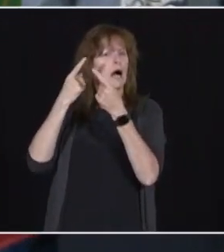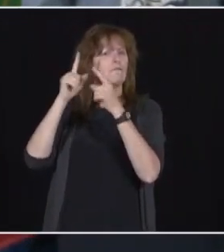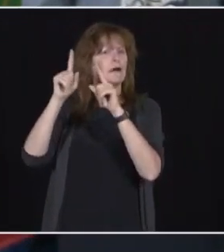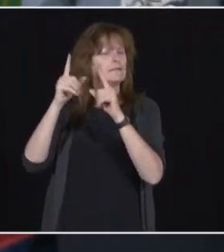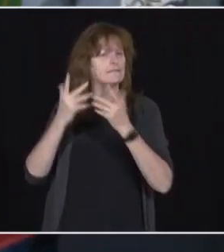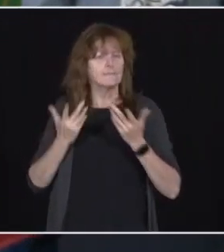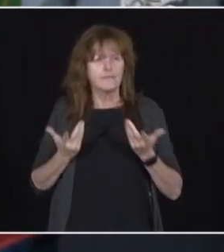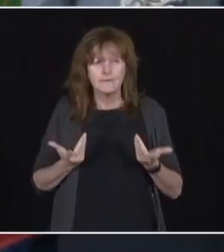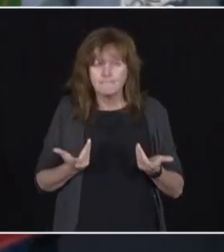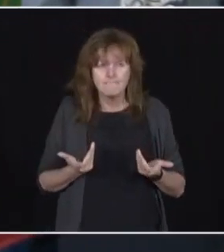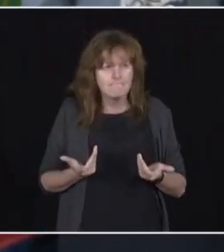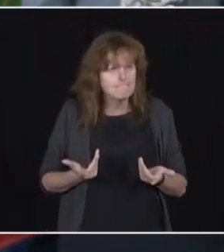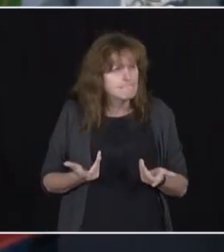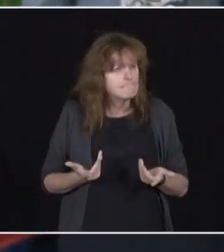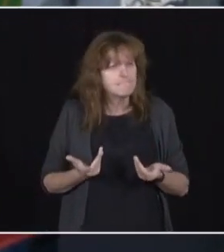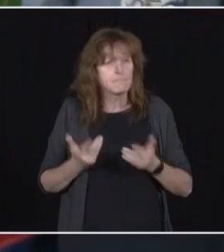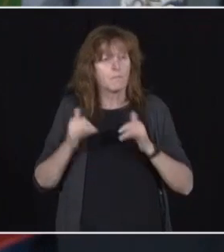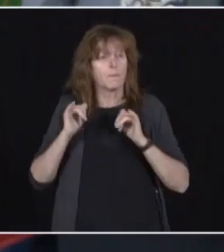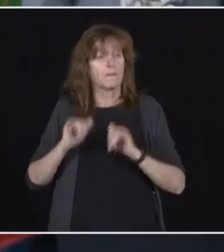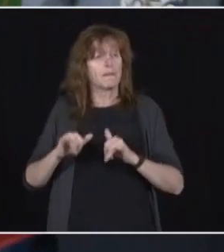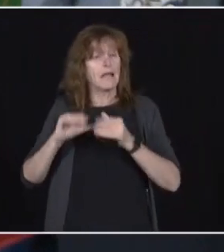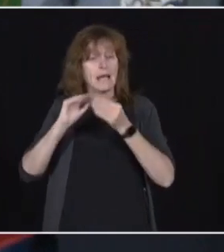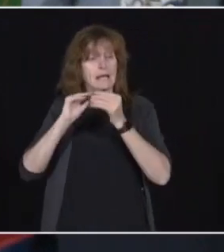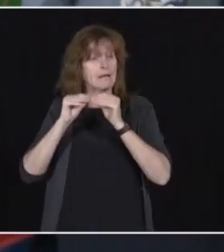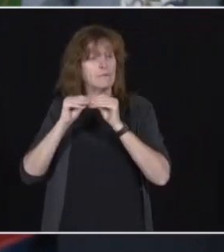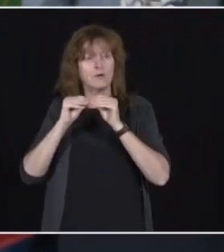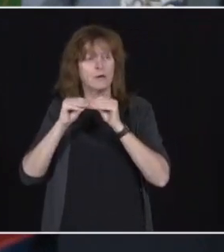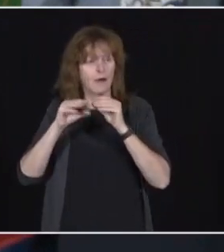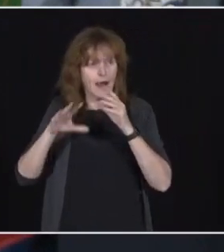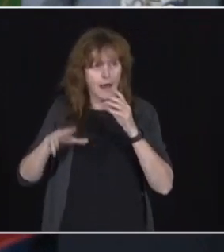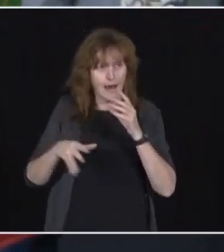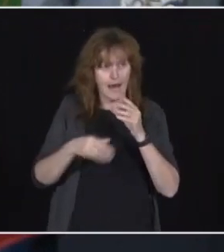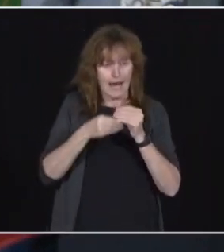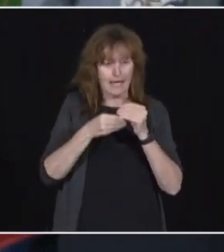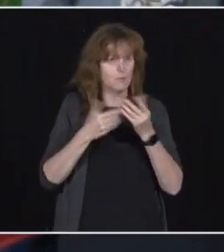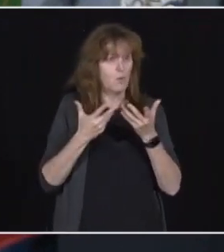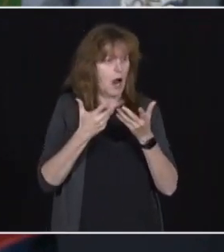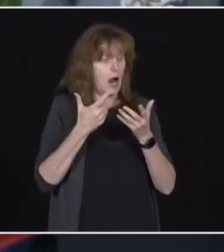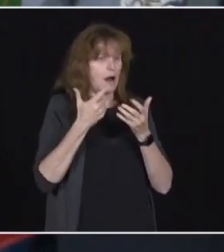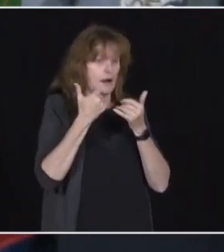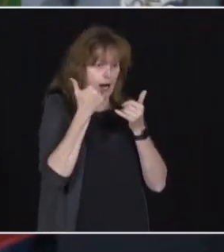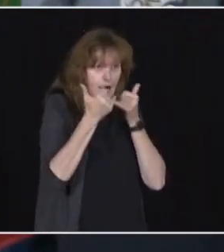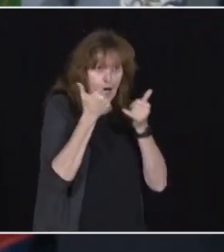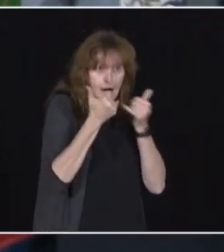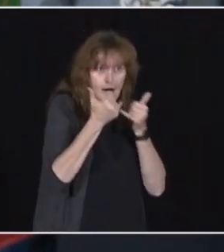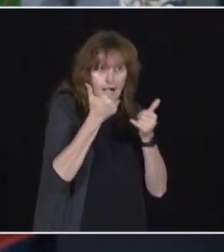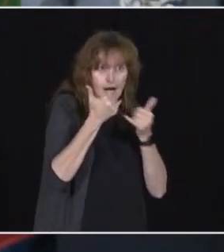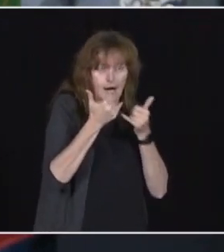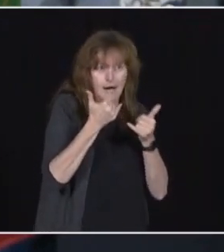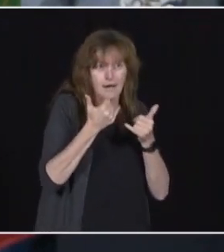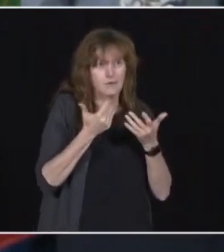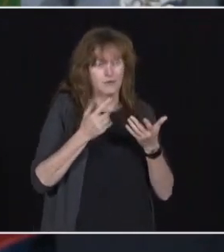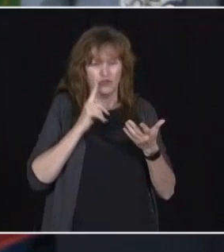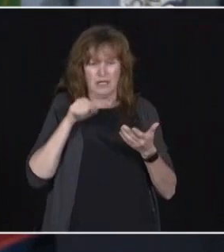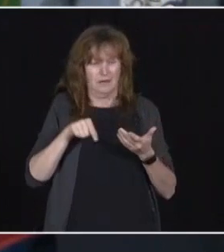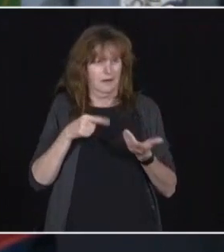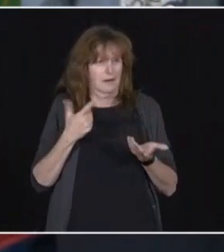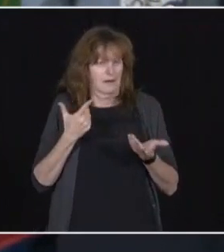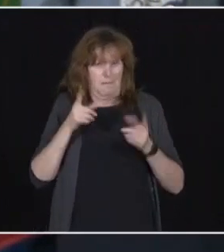It's an adjunct to our case contact management. So we are really interested in driving forward.